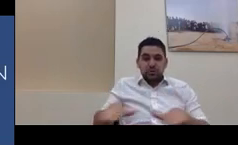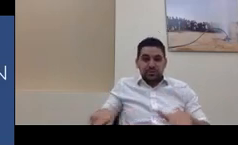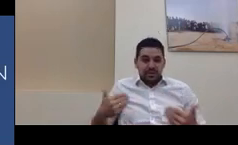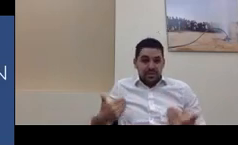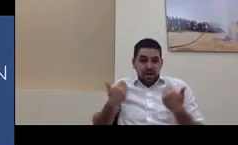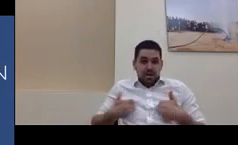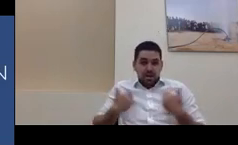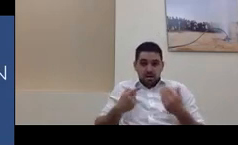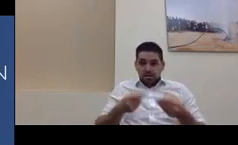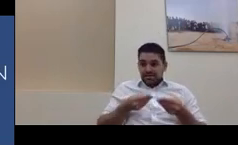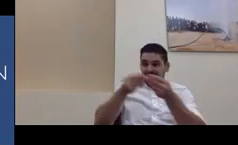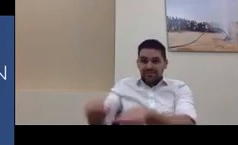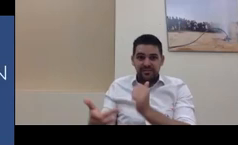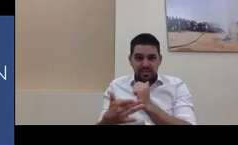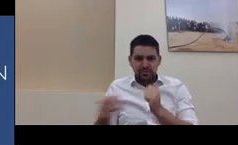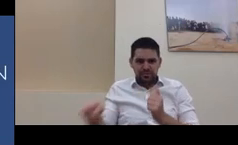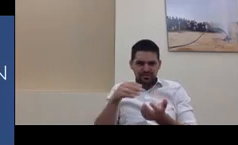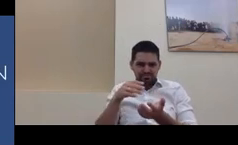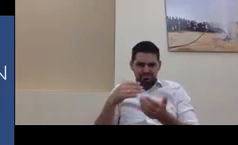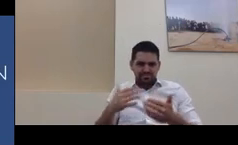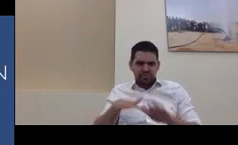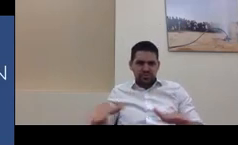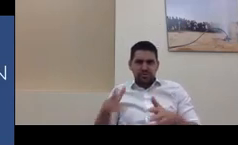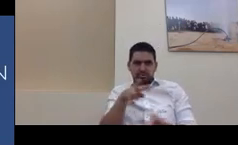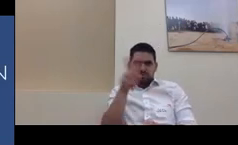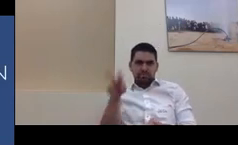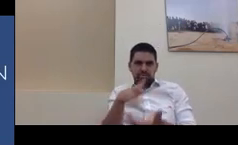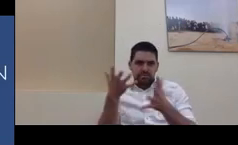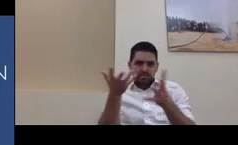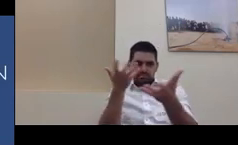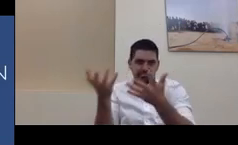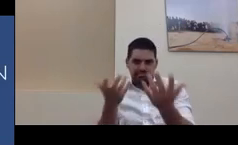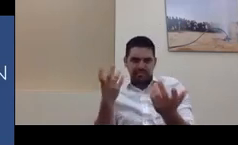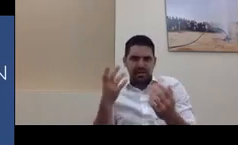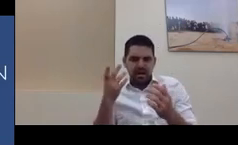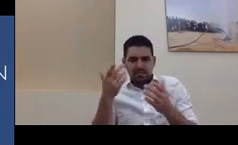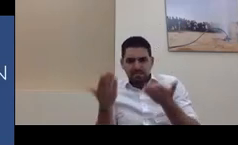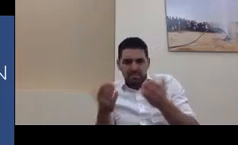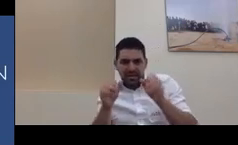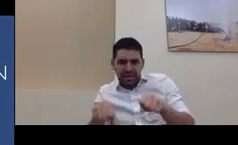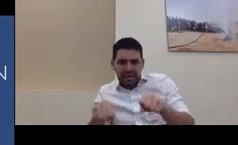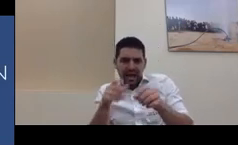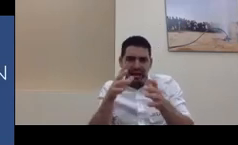If the children were young and we gave them the technology, the children will look at it and say, "What do we do?"